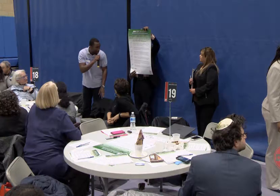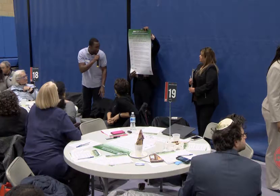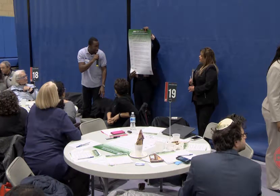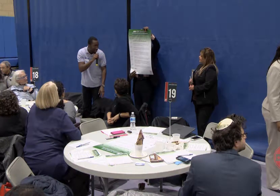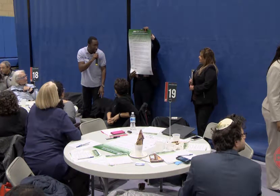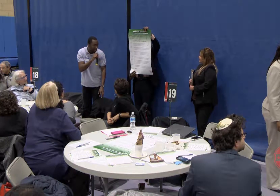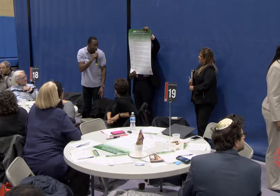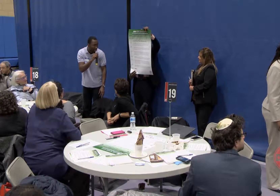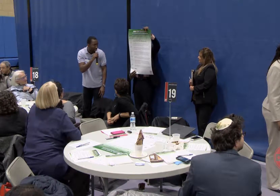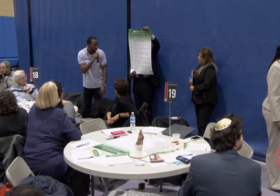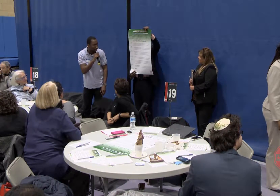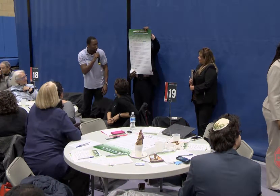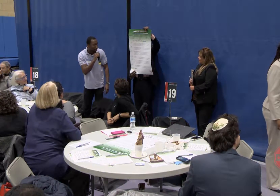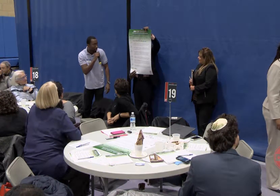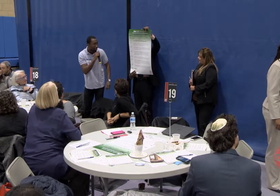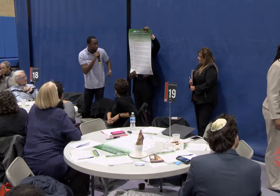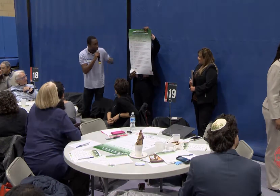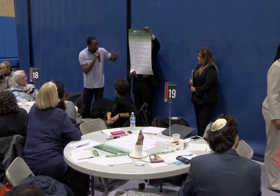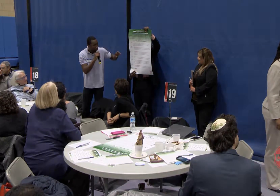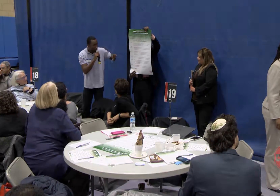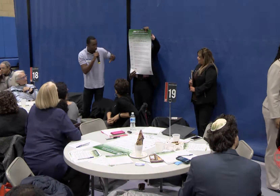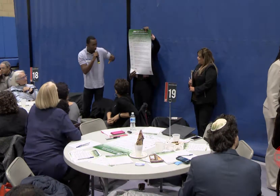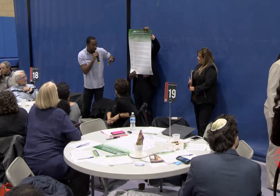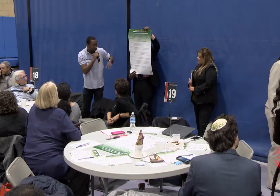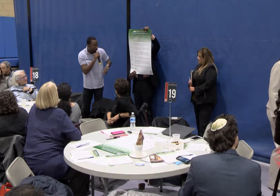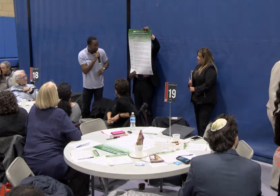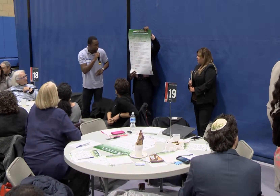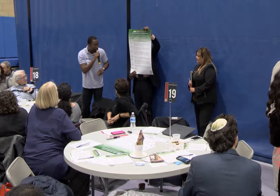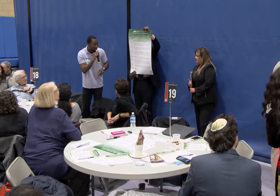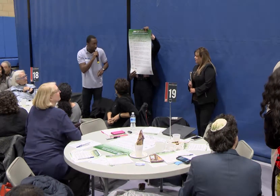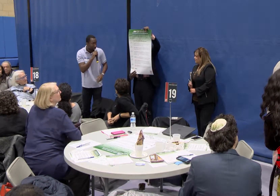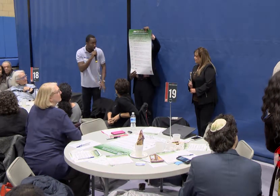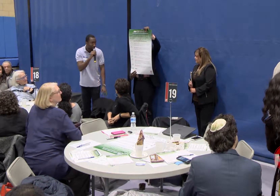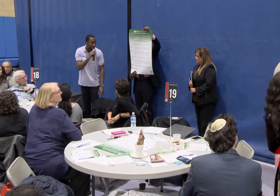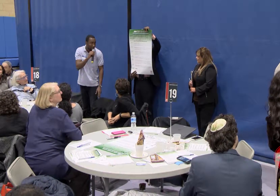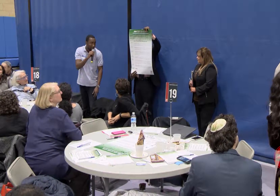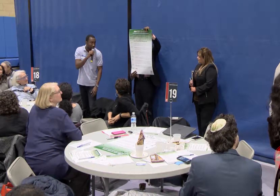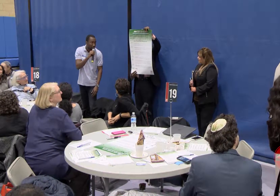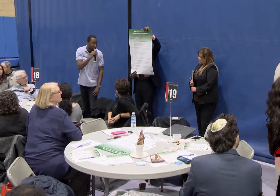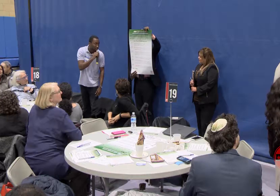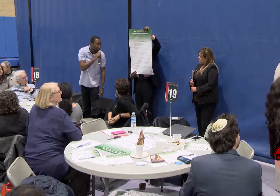THE NEXT HIGHEST ARE THREE OF THEM JOB AND ECONOMIC